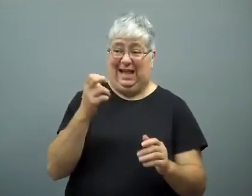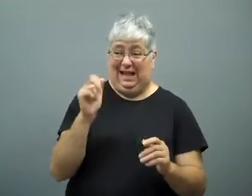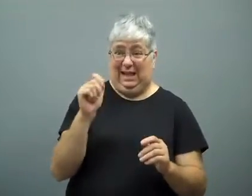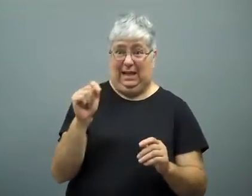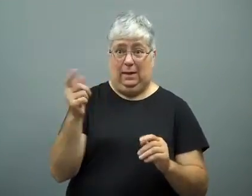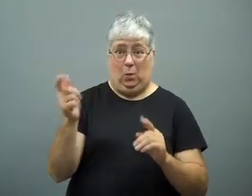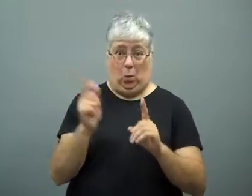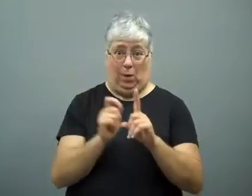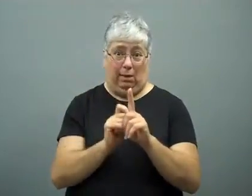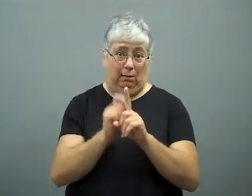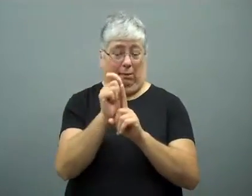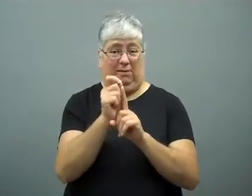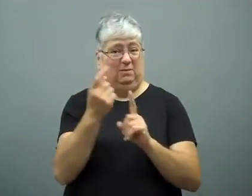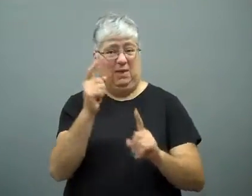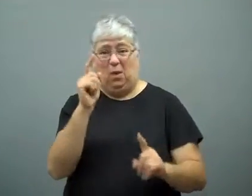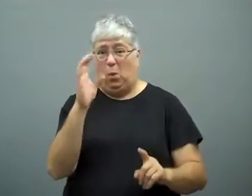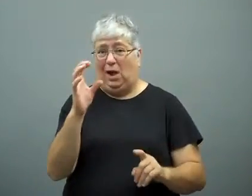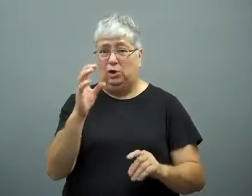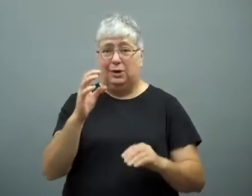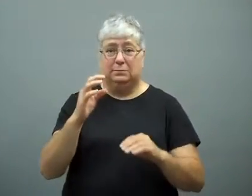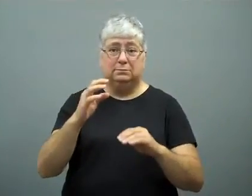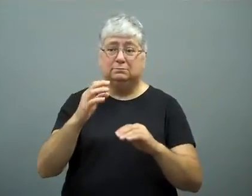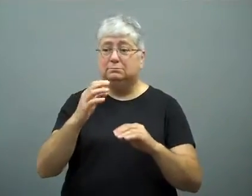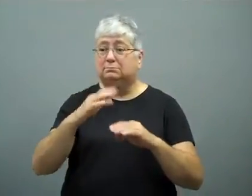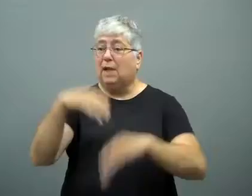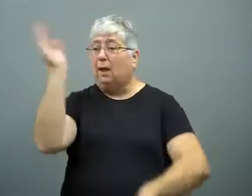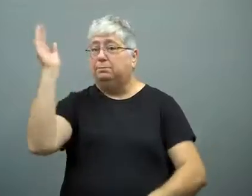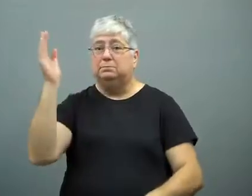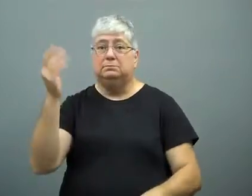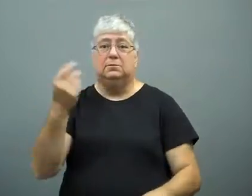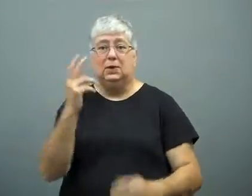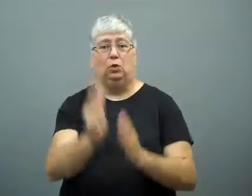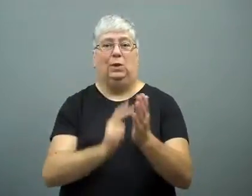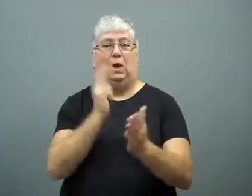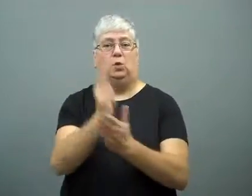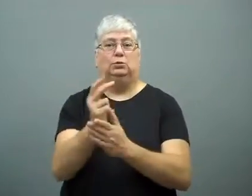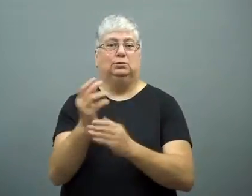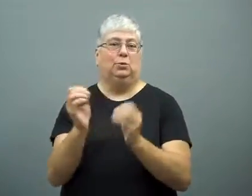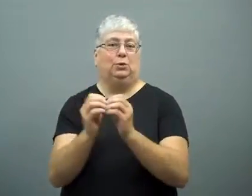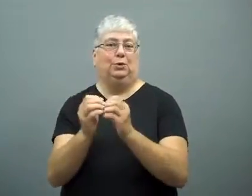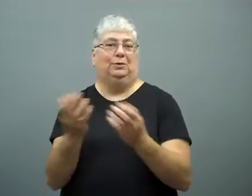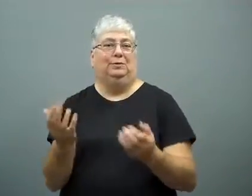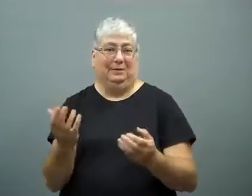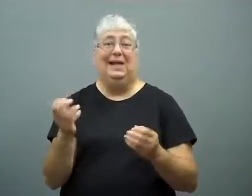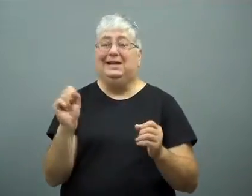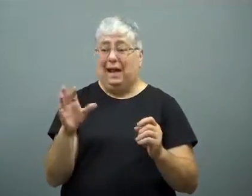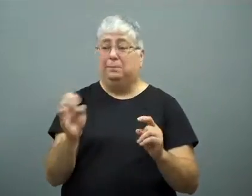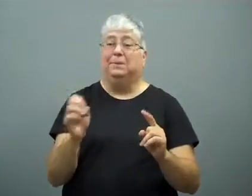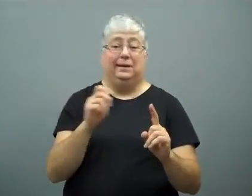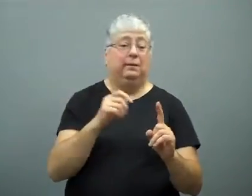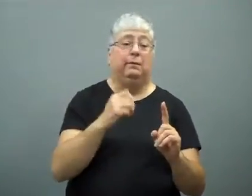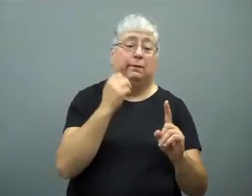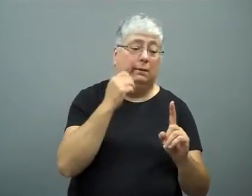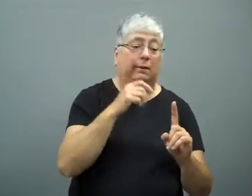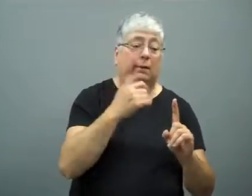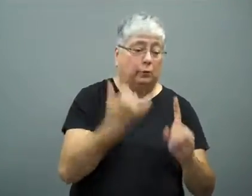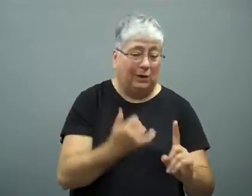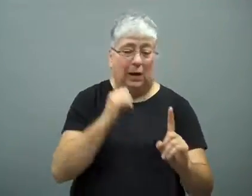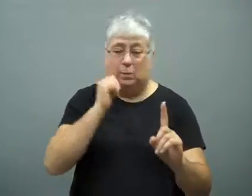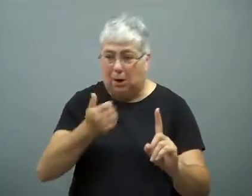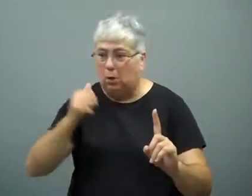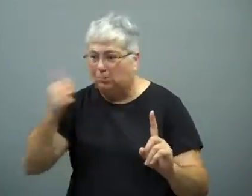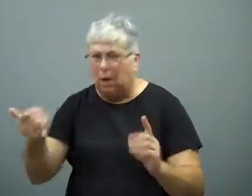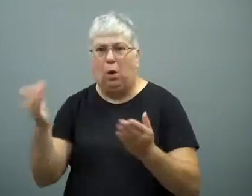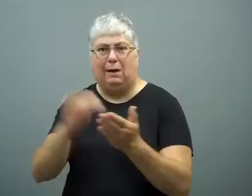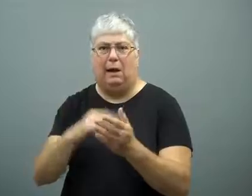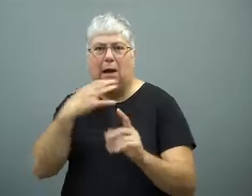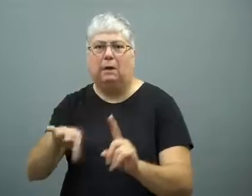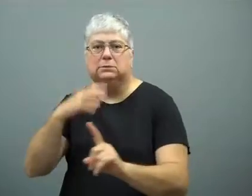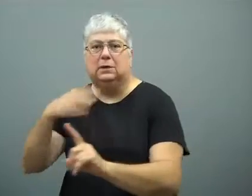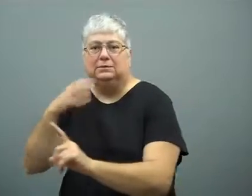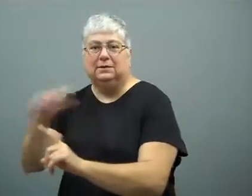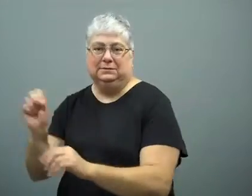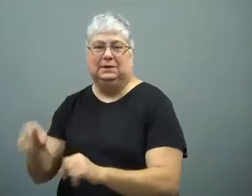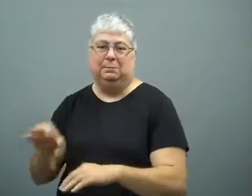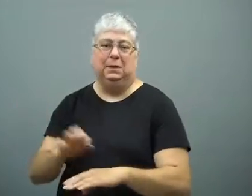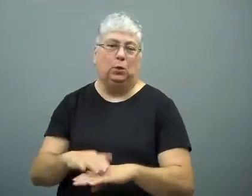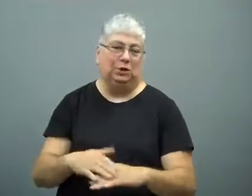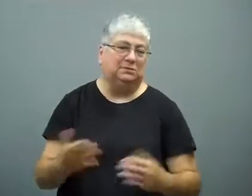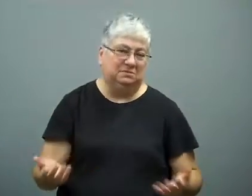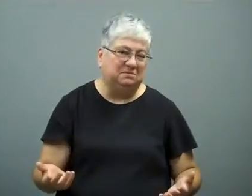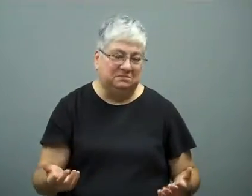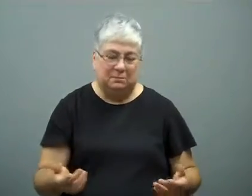the heat index will be 100 and up for three hours or more.